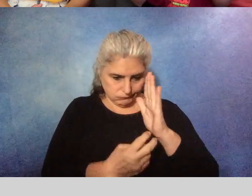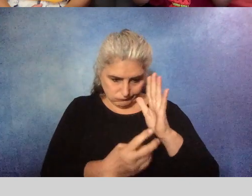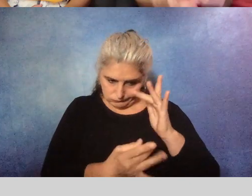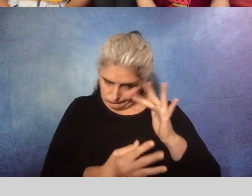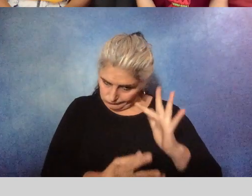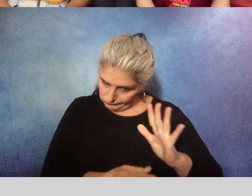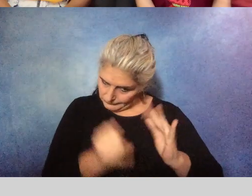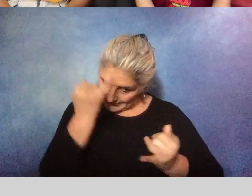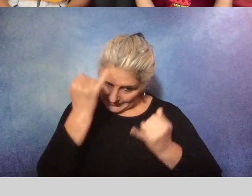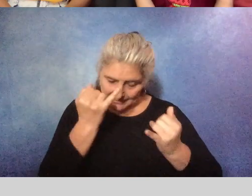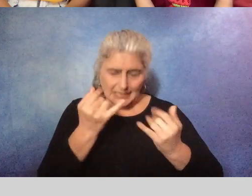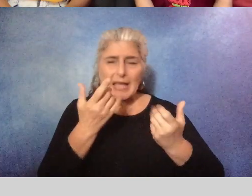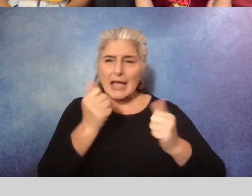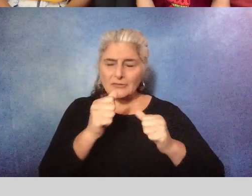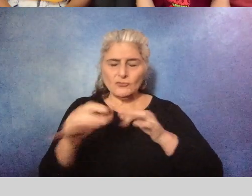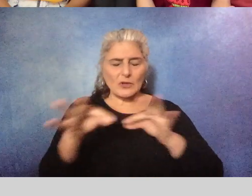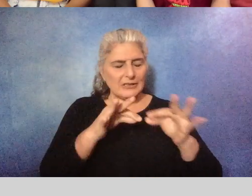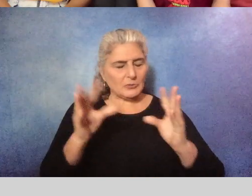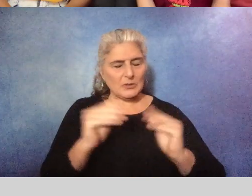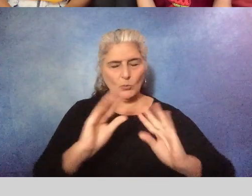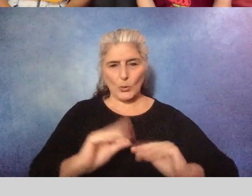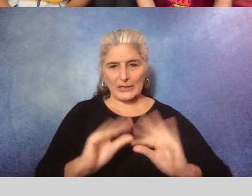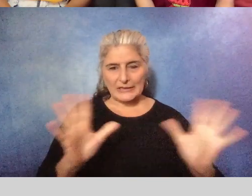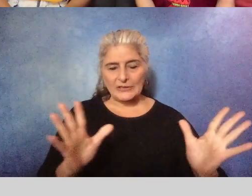and you describe it better so people can work on it.